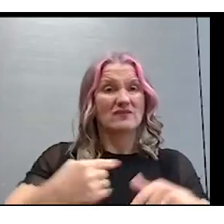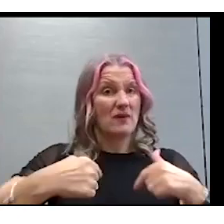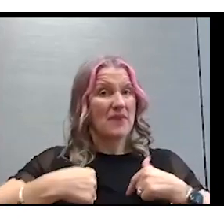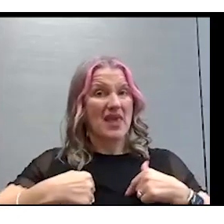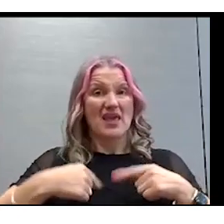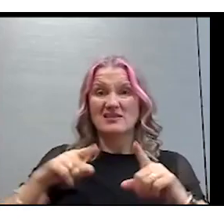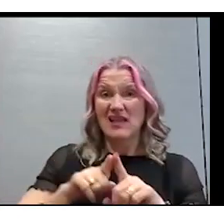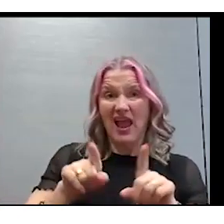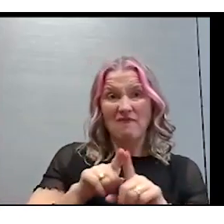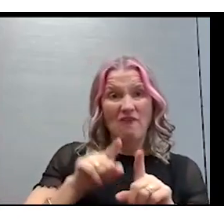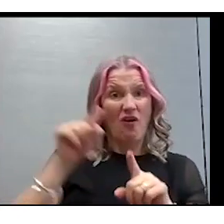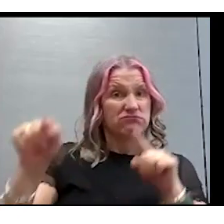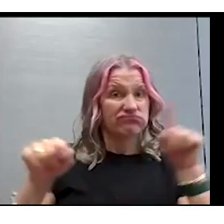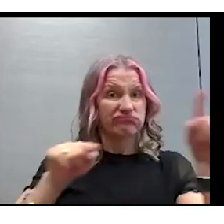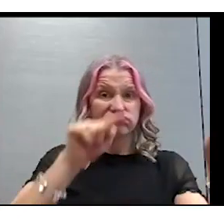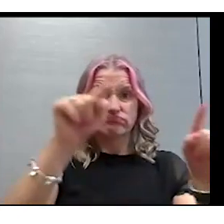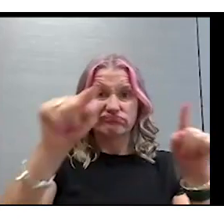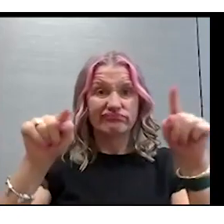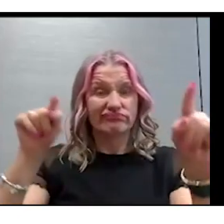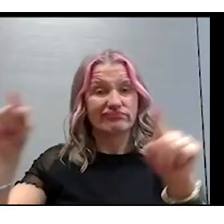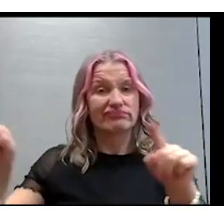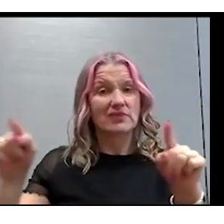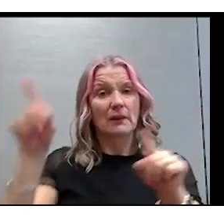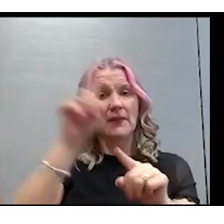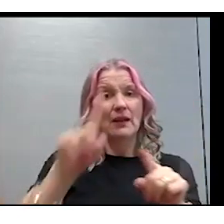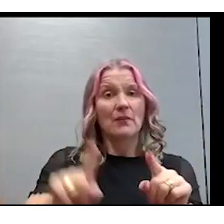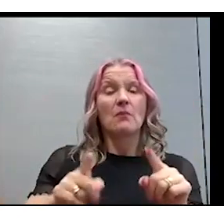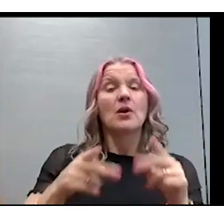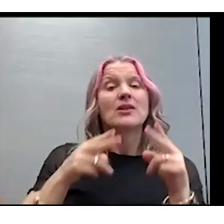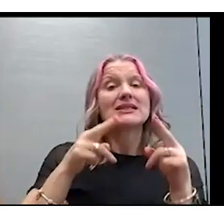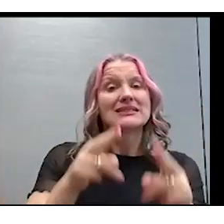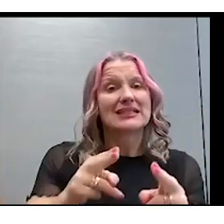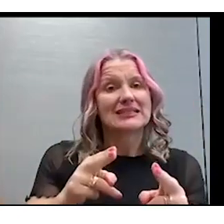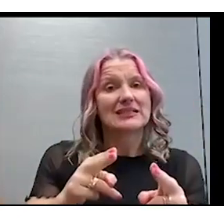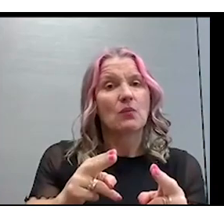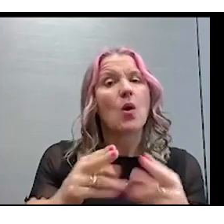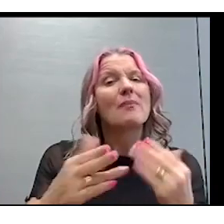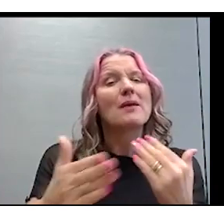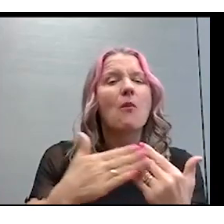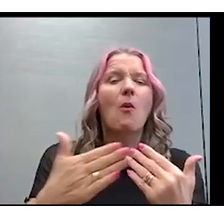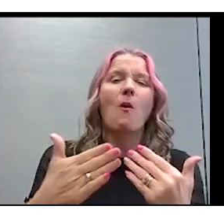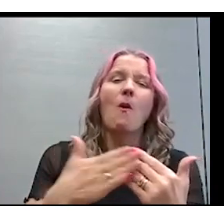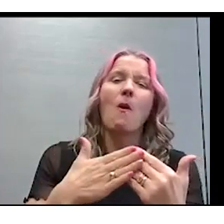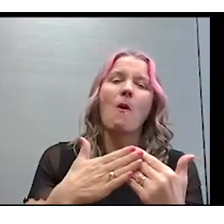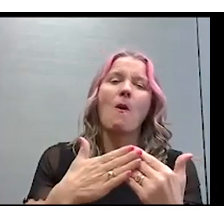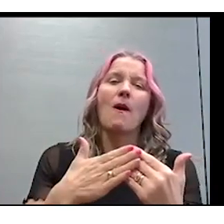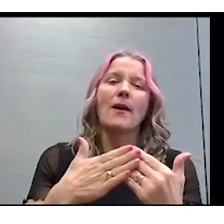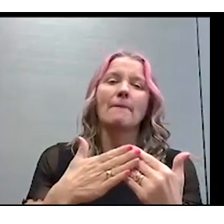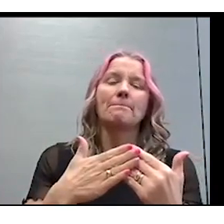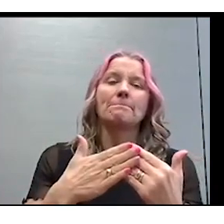else towards a stage where the system are going to be much more in tune with what